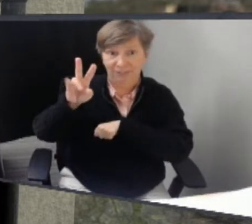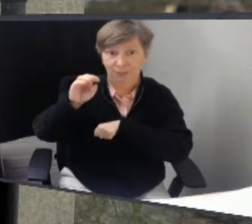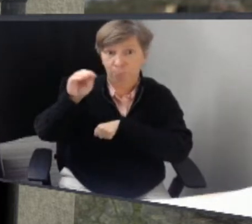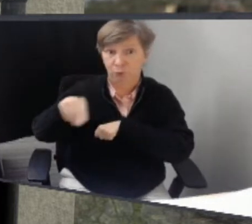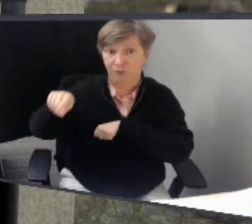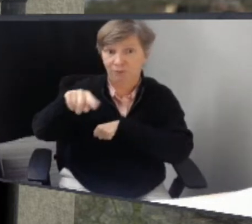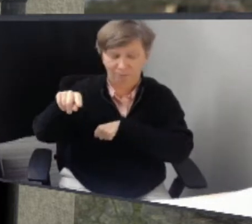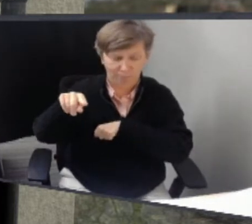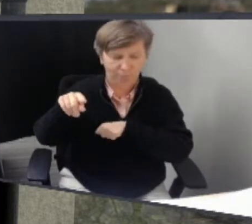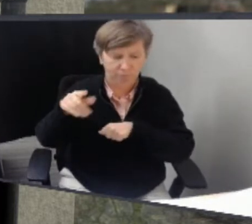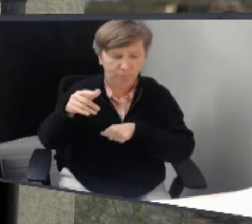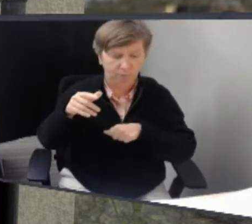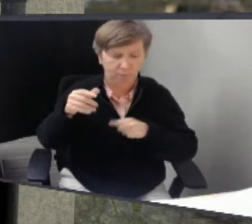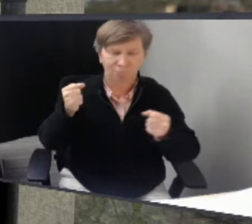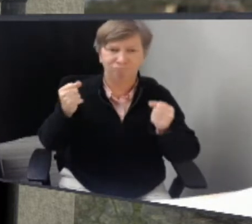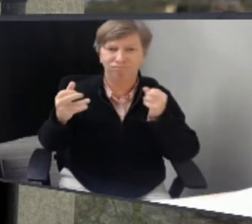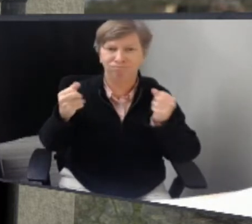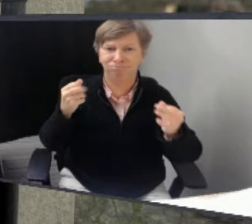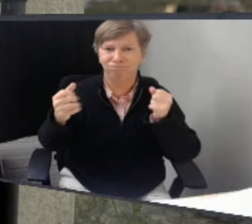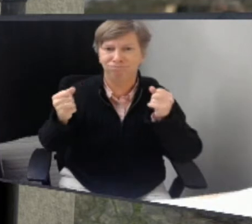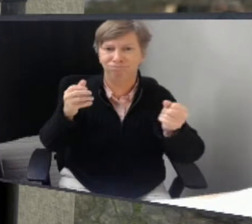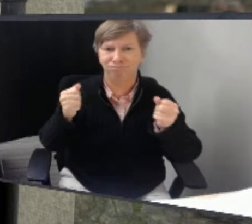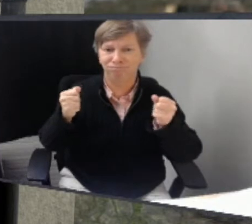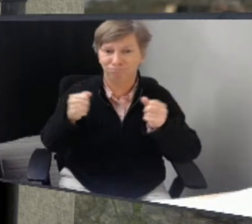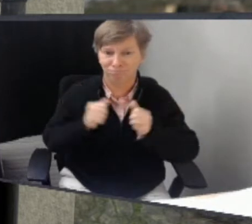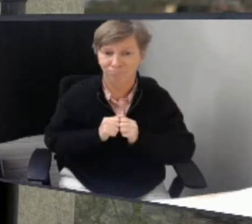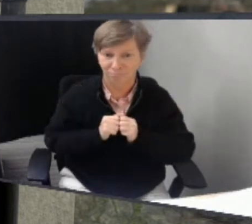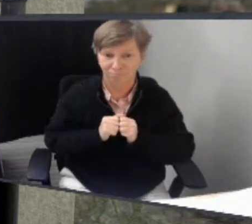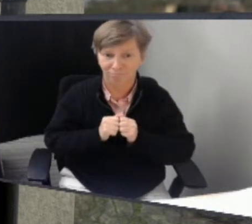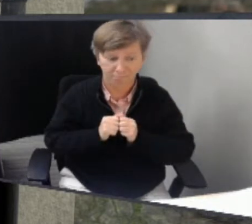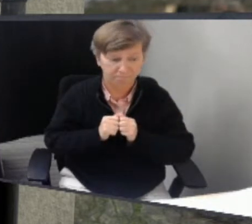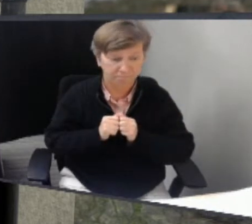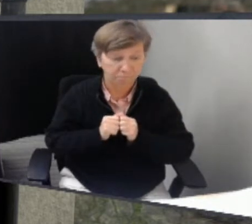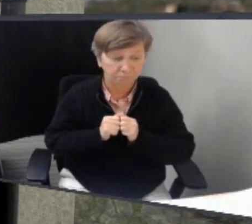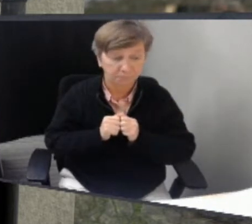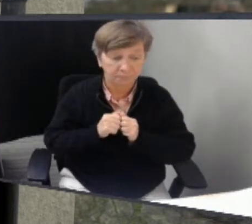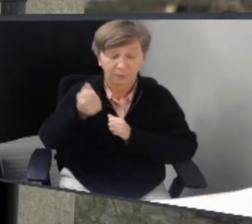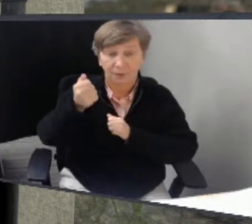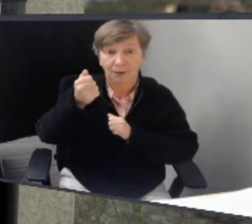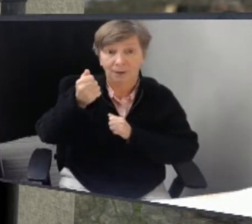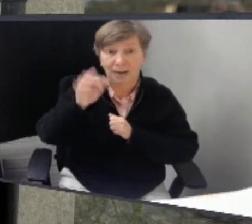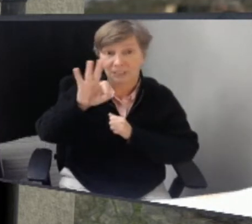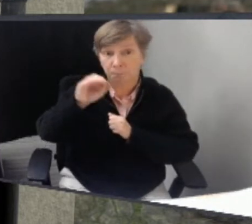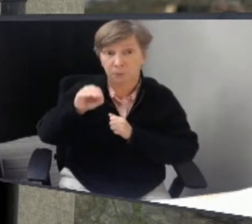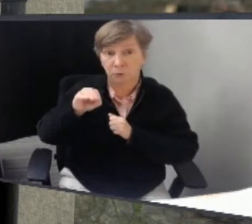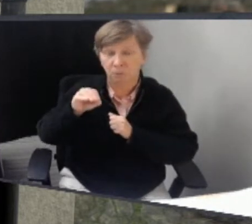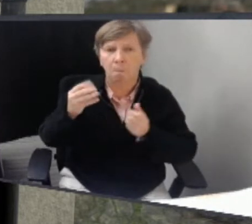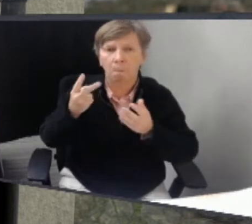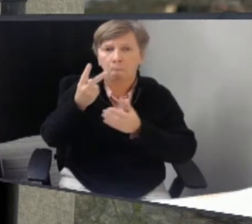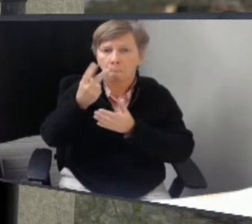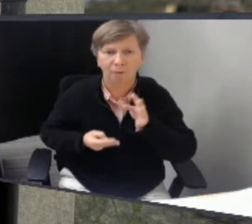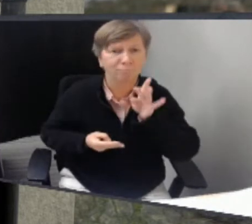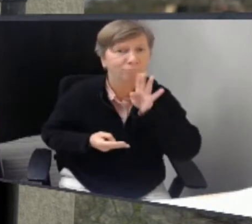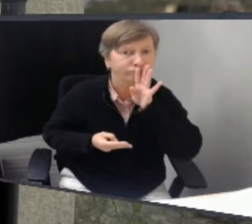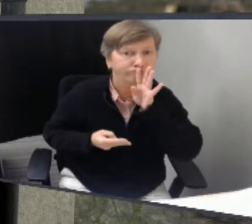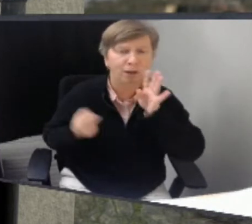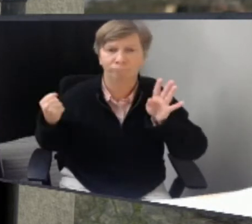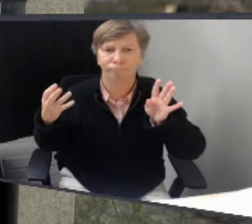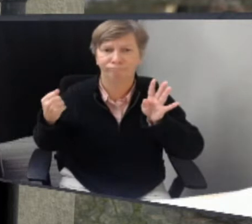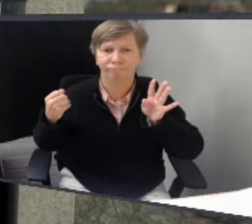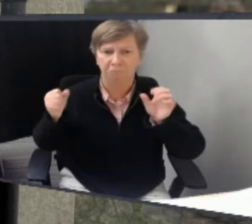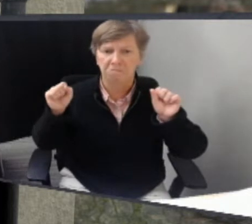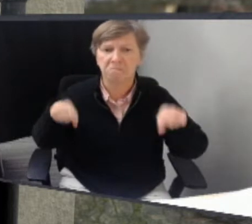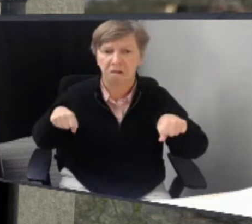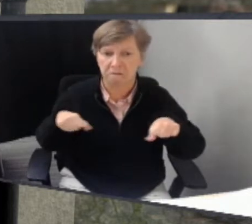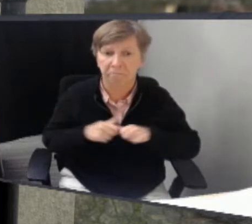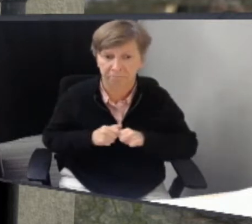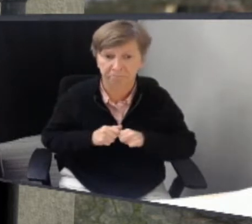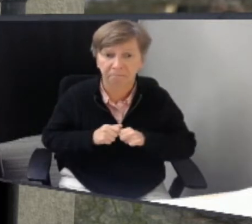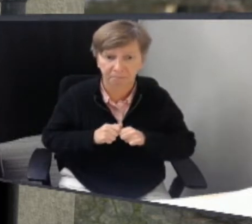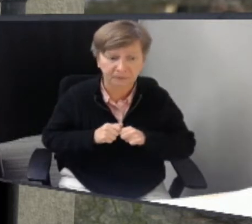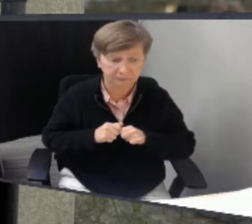English, 37% of them rely on using ASL, American Sign Language. 19% of them use both spoken In